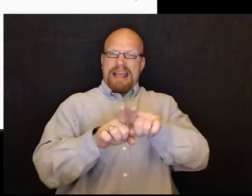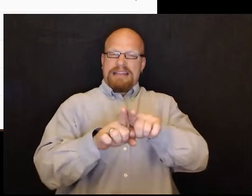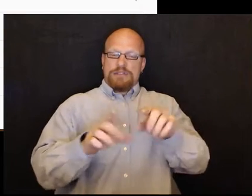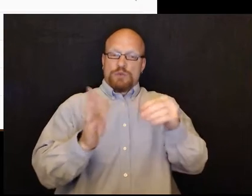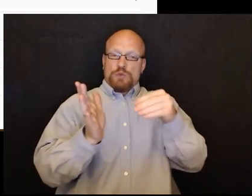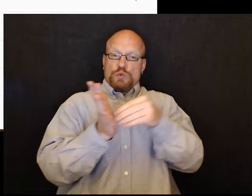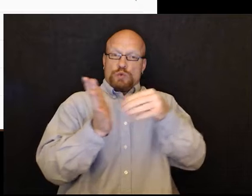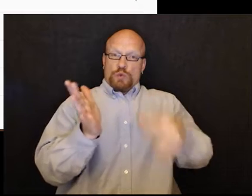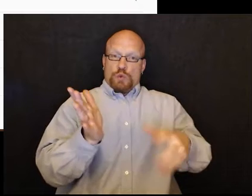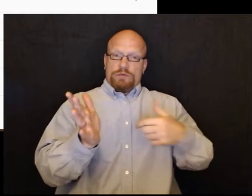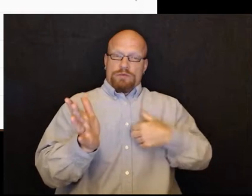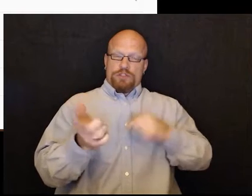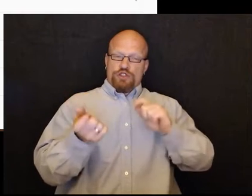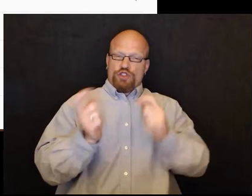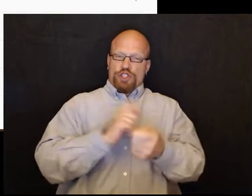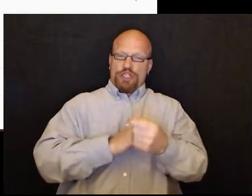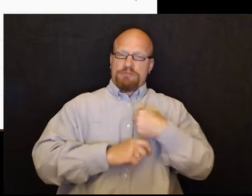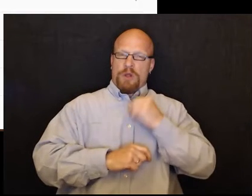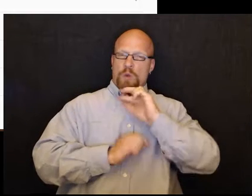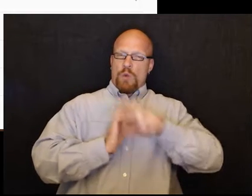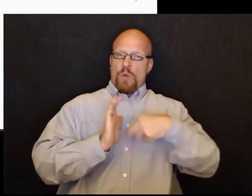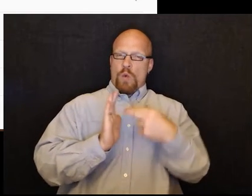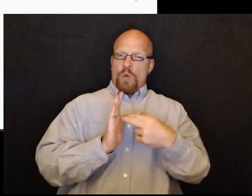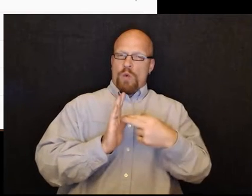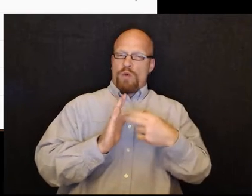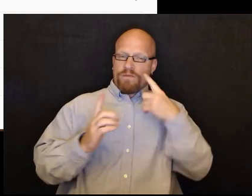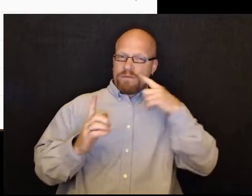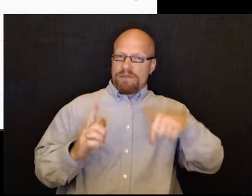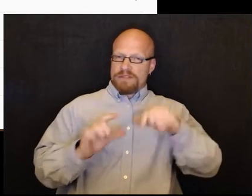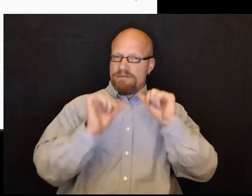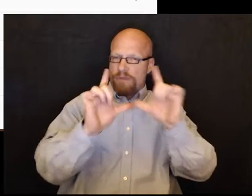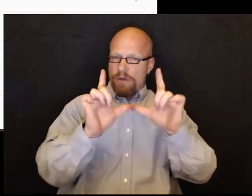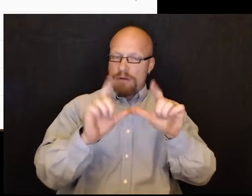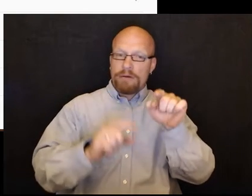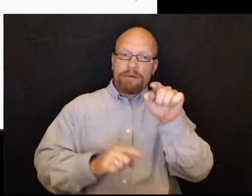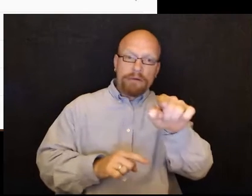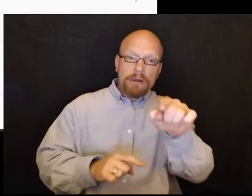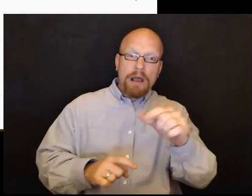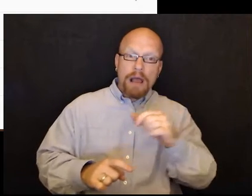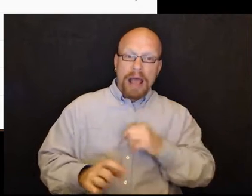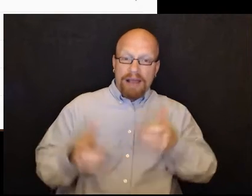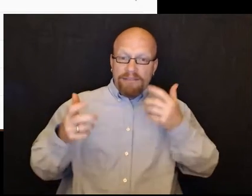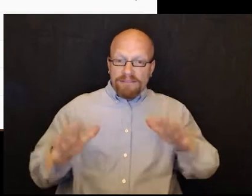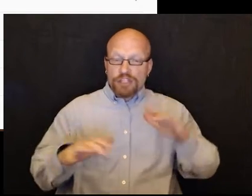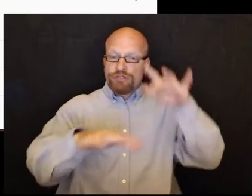this means that me myself as a student I changed my role in my courses for this